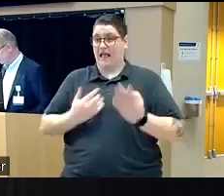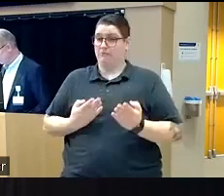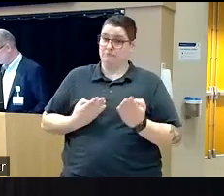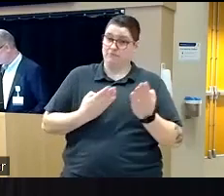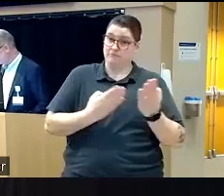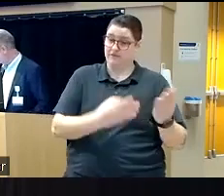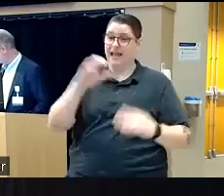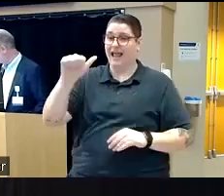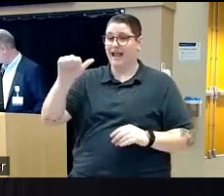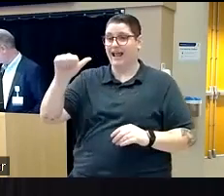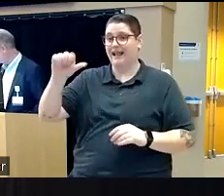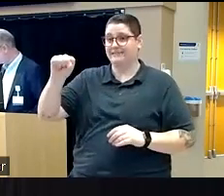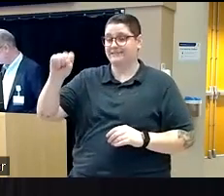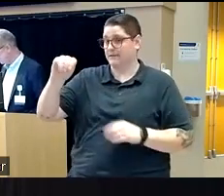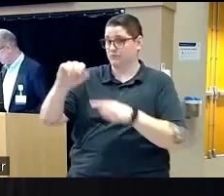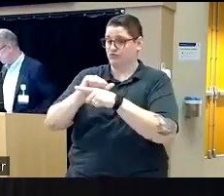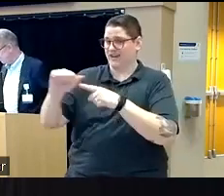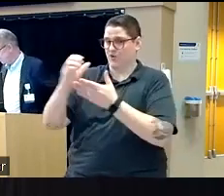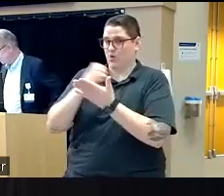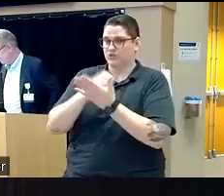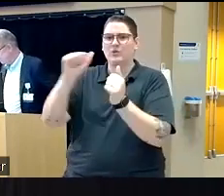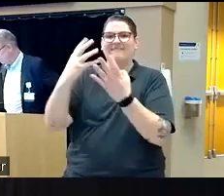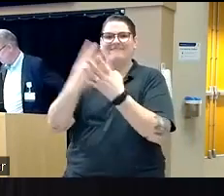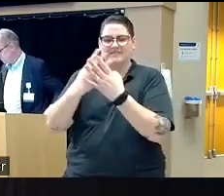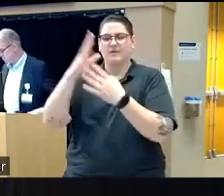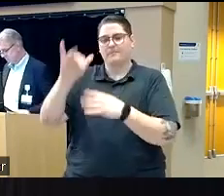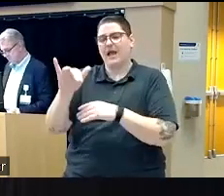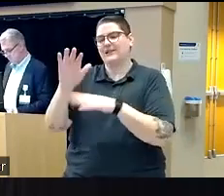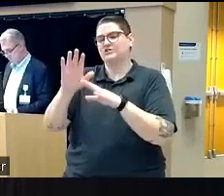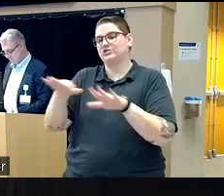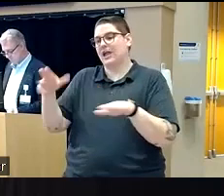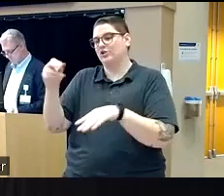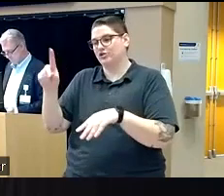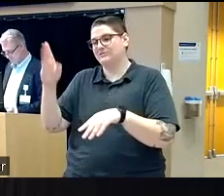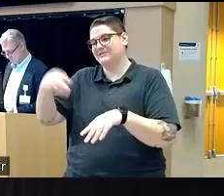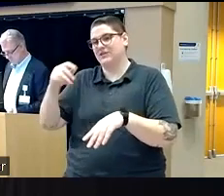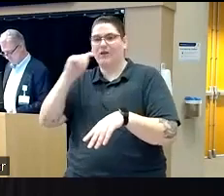Asam training courses and you can filter that out by child in adolescent some of those do